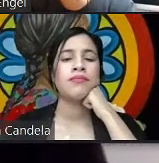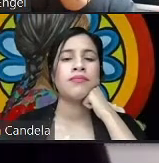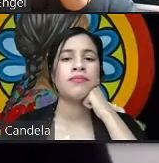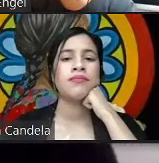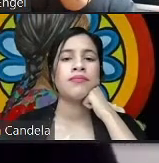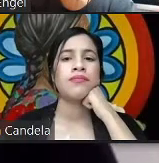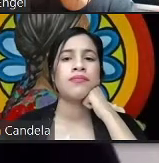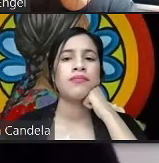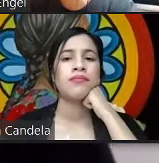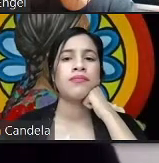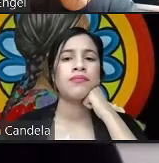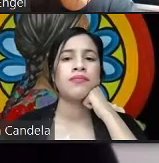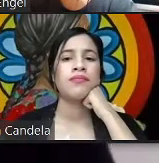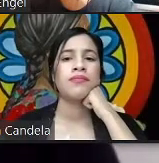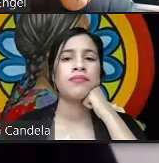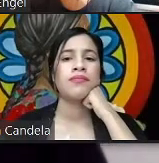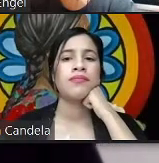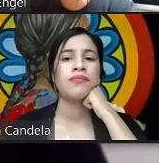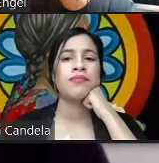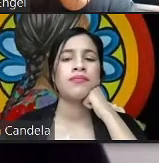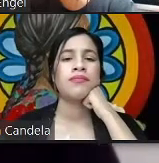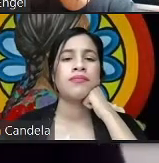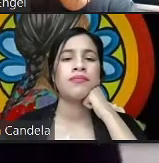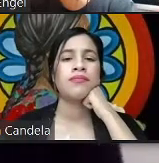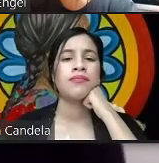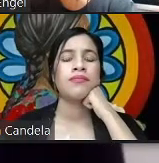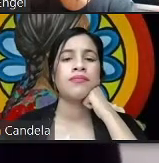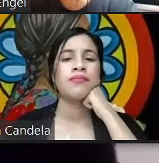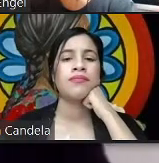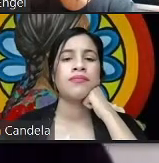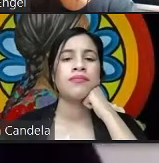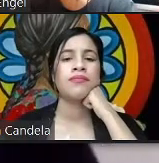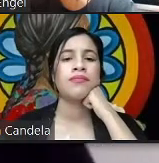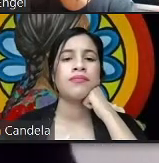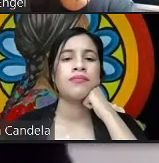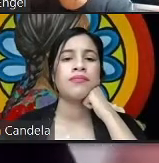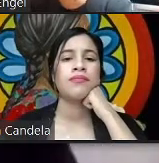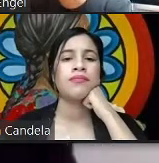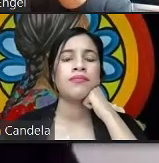So, yeah, it's fine if you decide that the kid is not ready to go back to school,